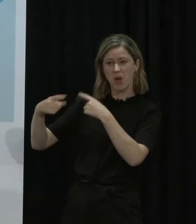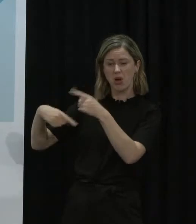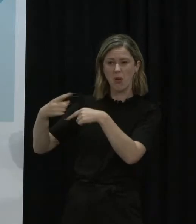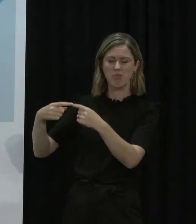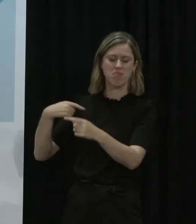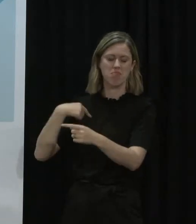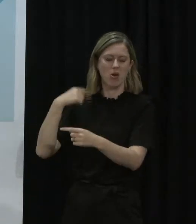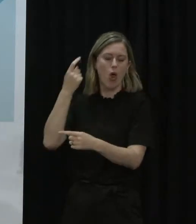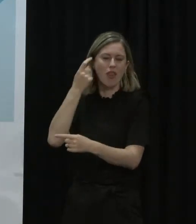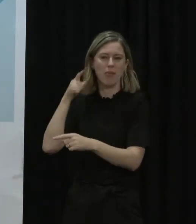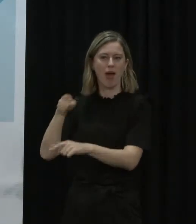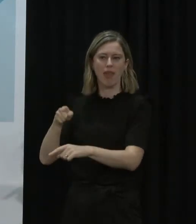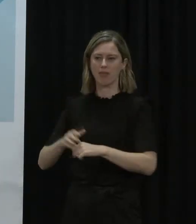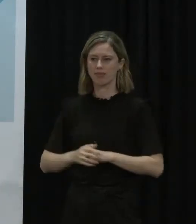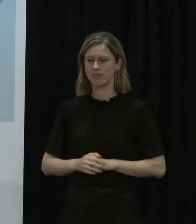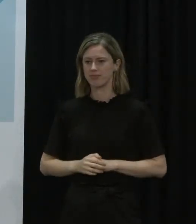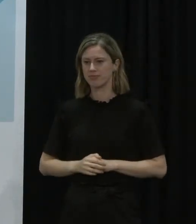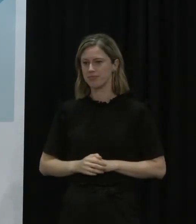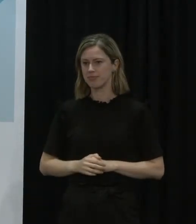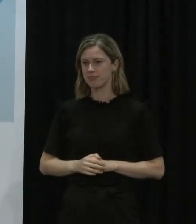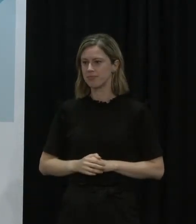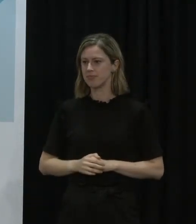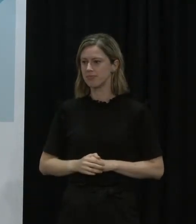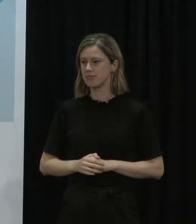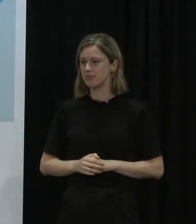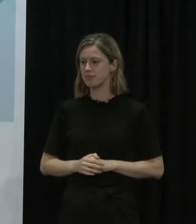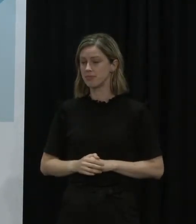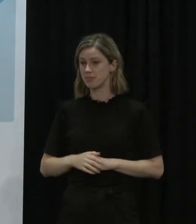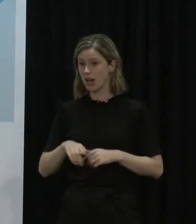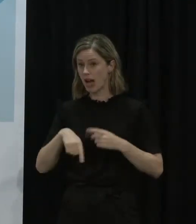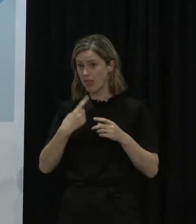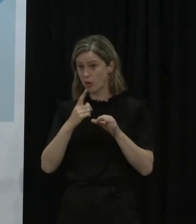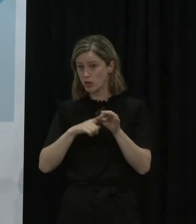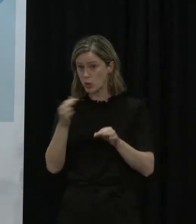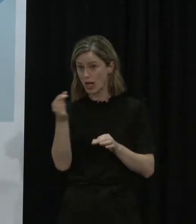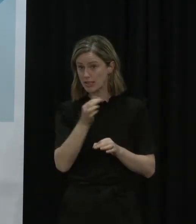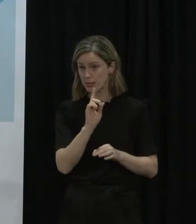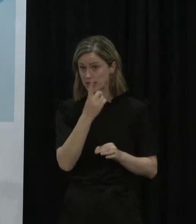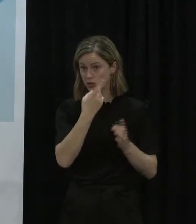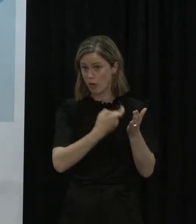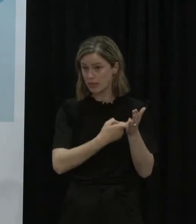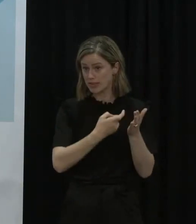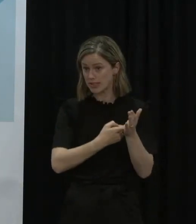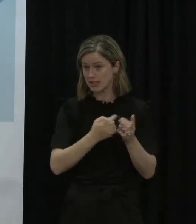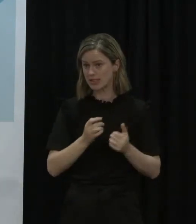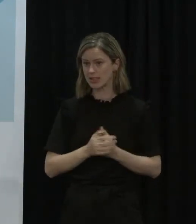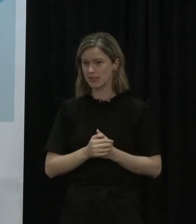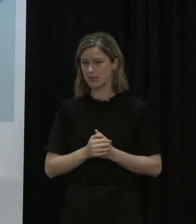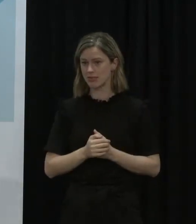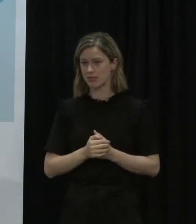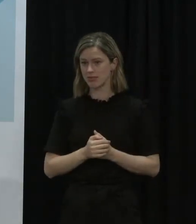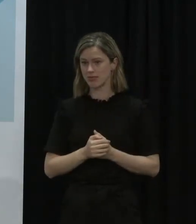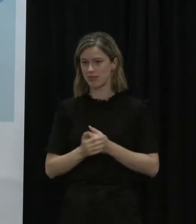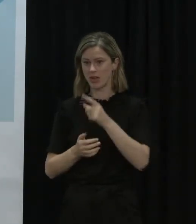pandemic management generally, the ongoing leadership challenges for the National